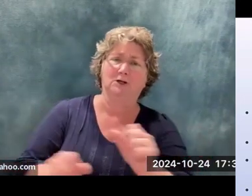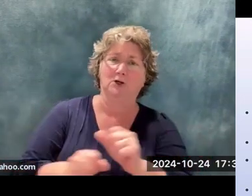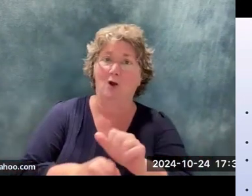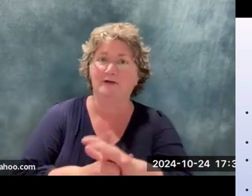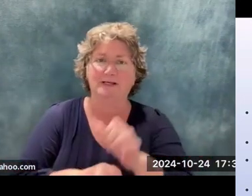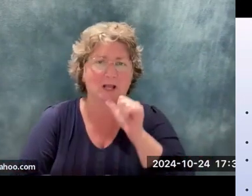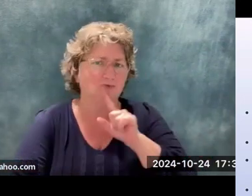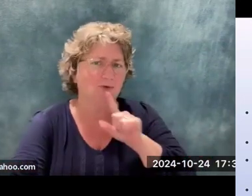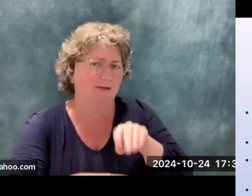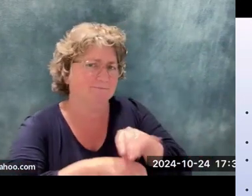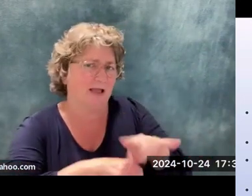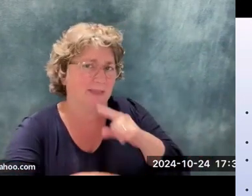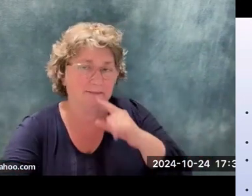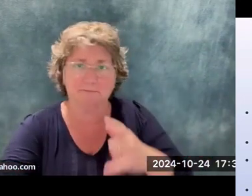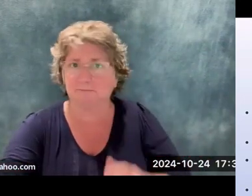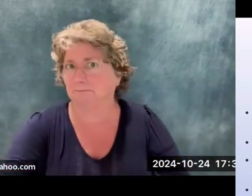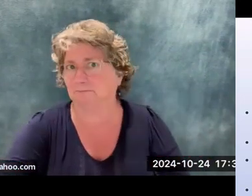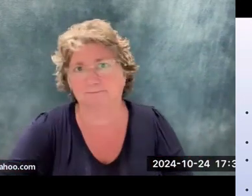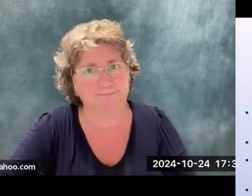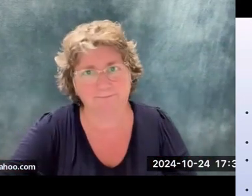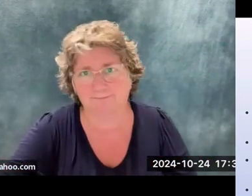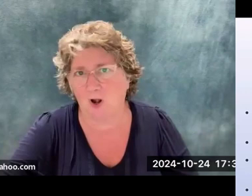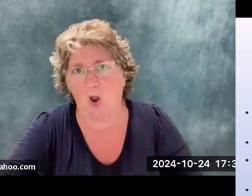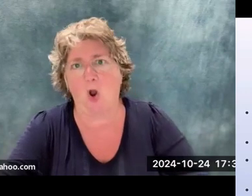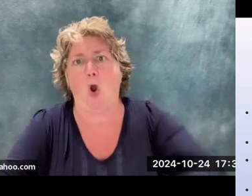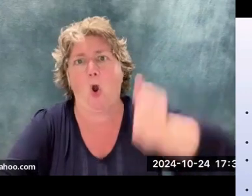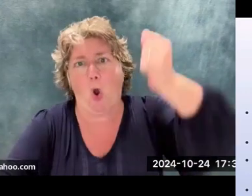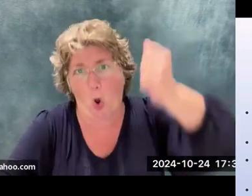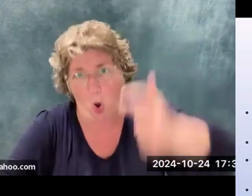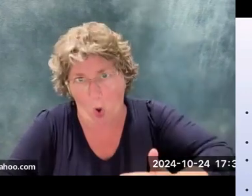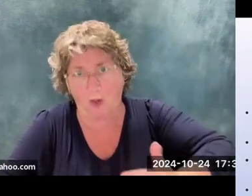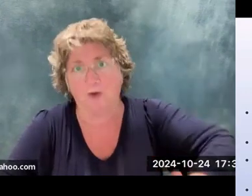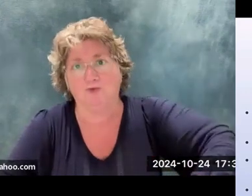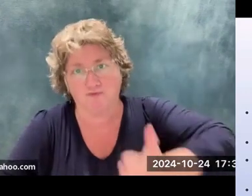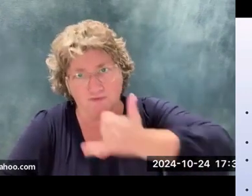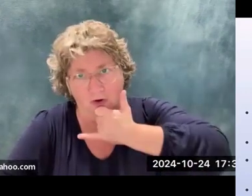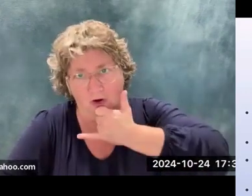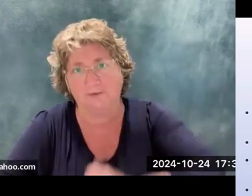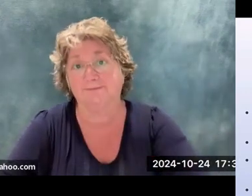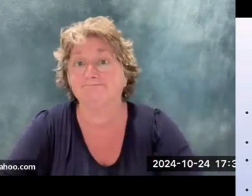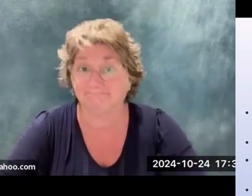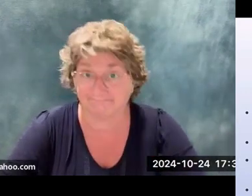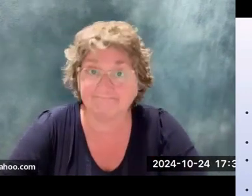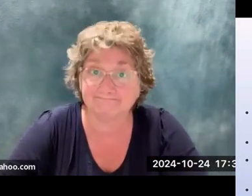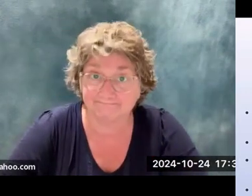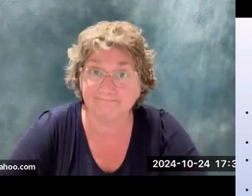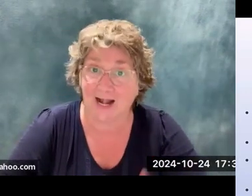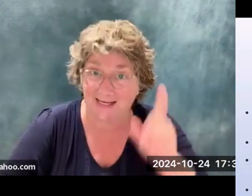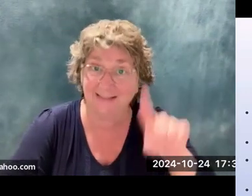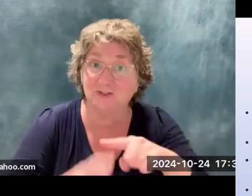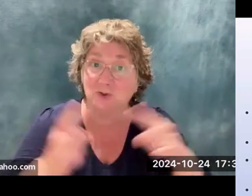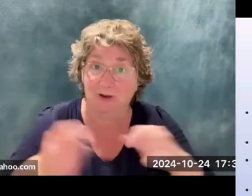I can argue against every one of these statements. And I disagree with all of them.